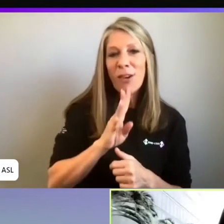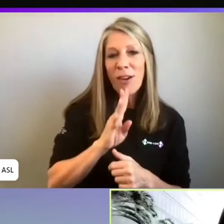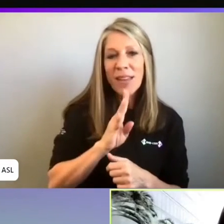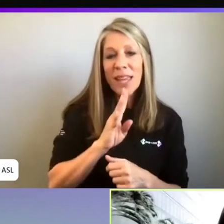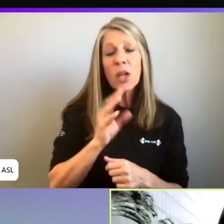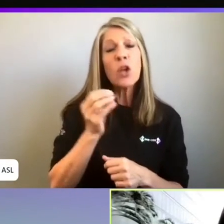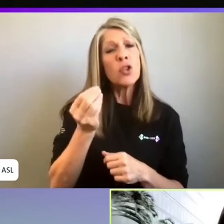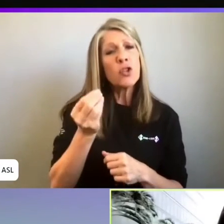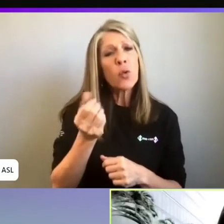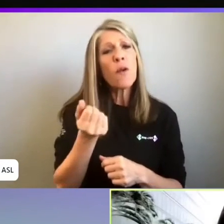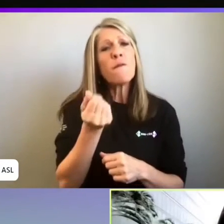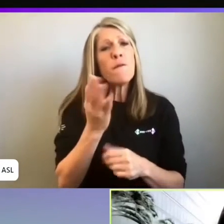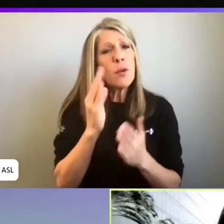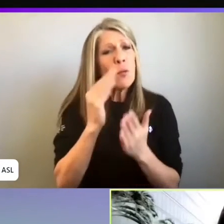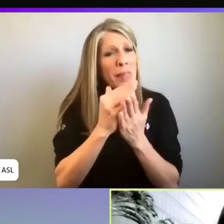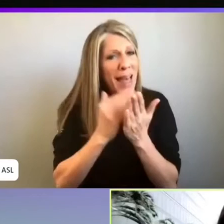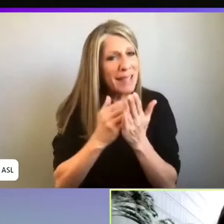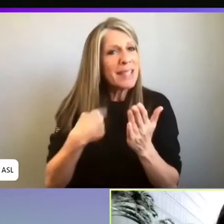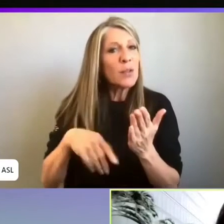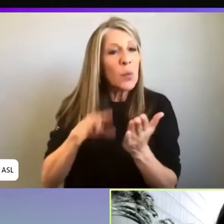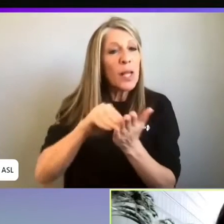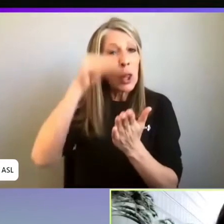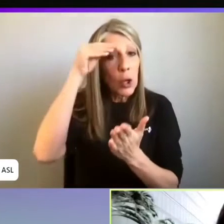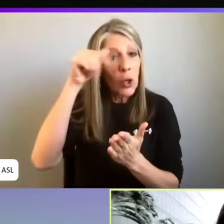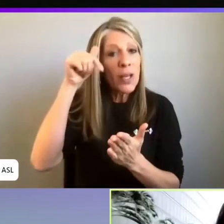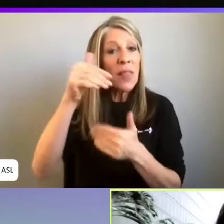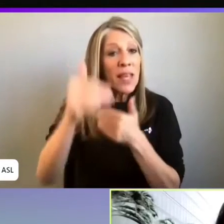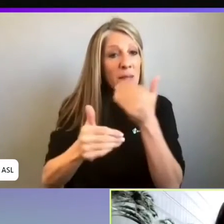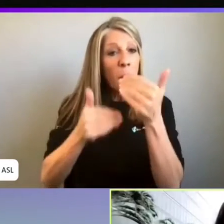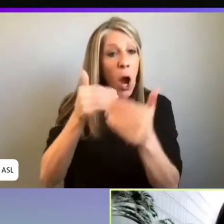want to talk about the snag key Mac